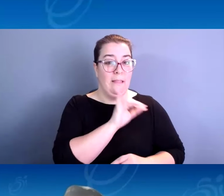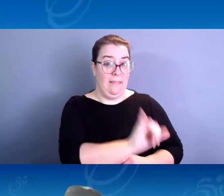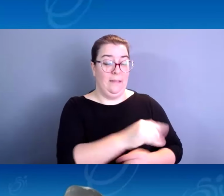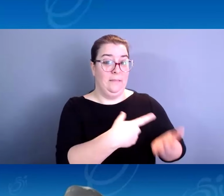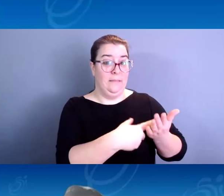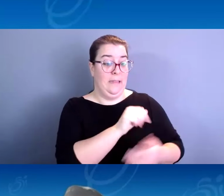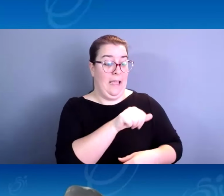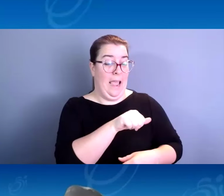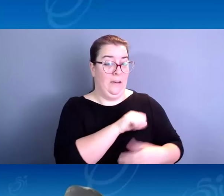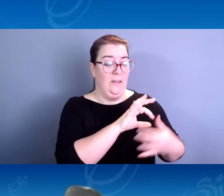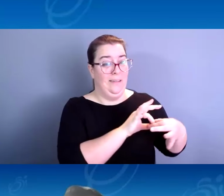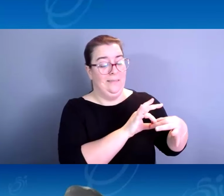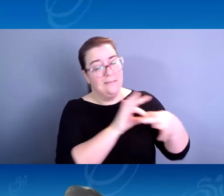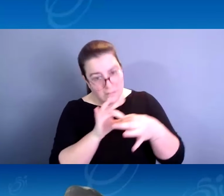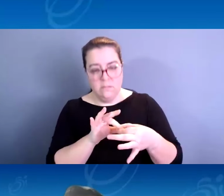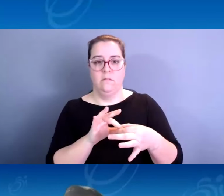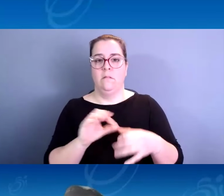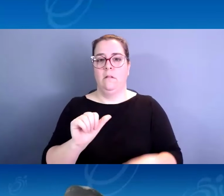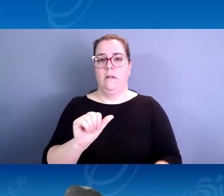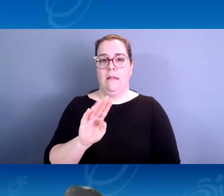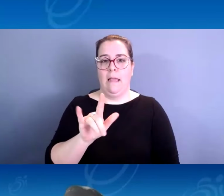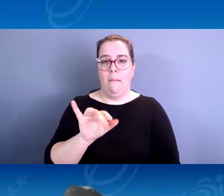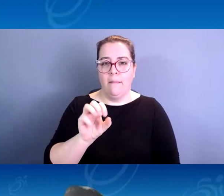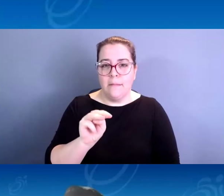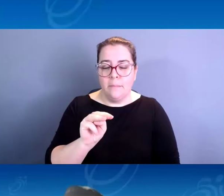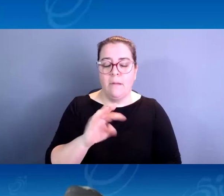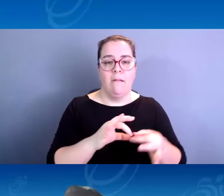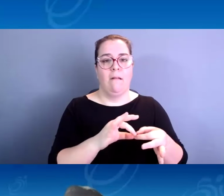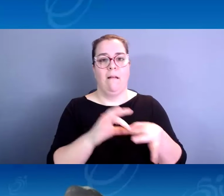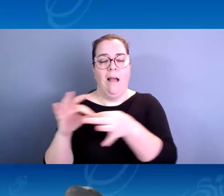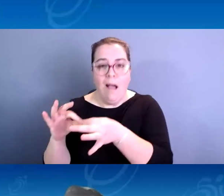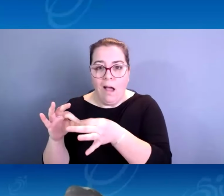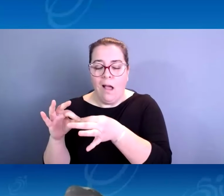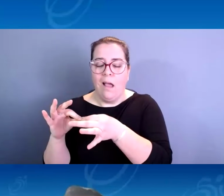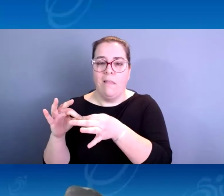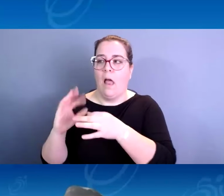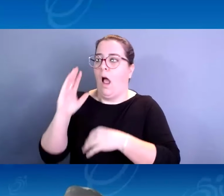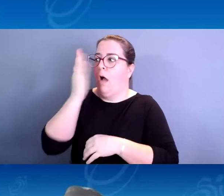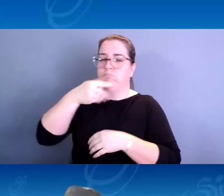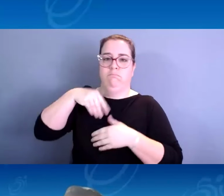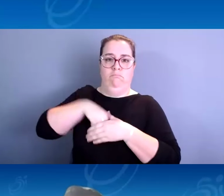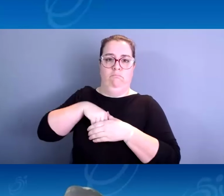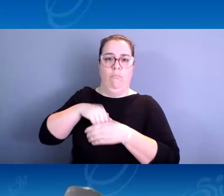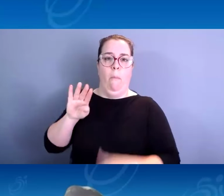ableism and, and underpinned by, conversation around unconscious bias. Right. So, so there's